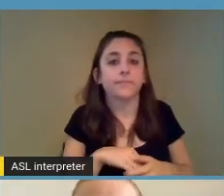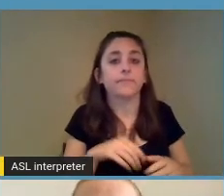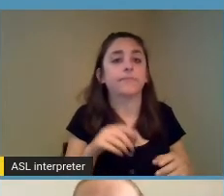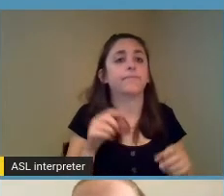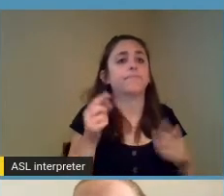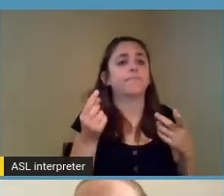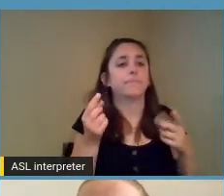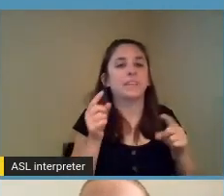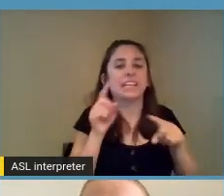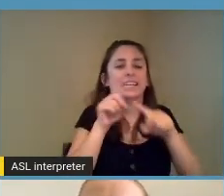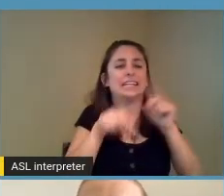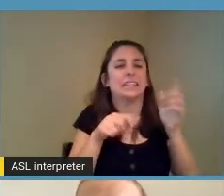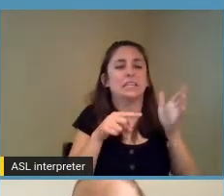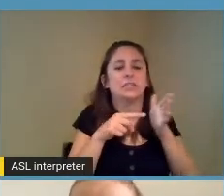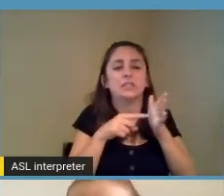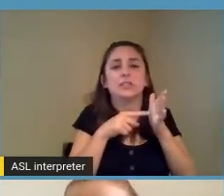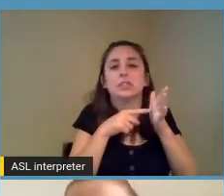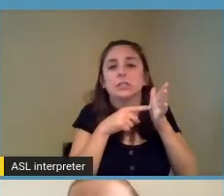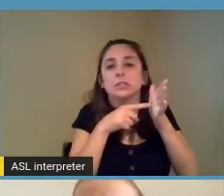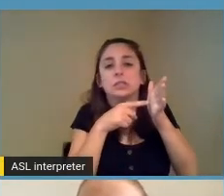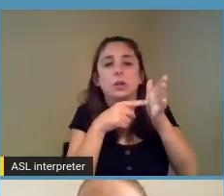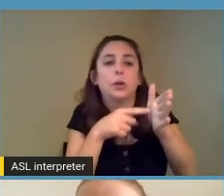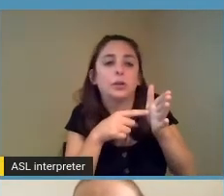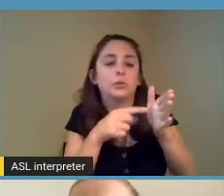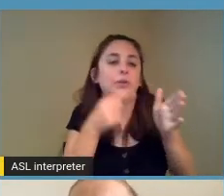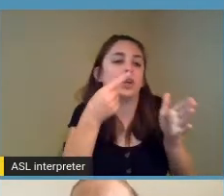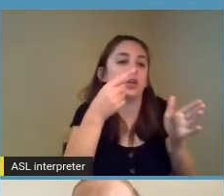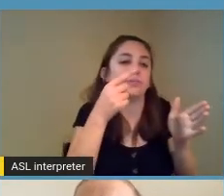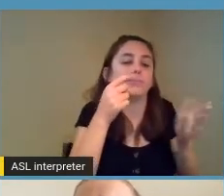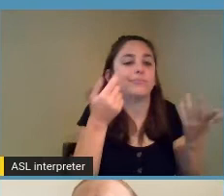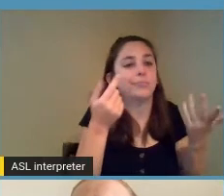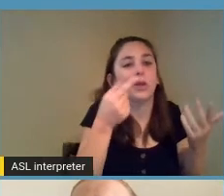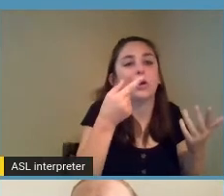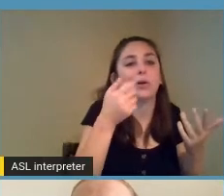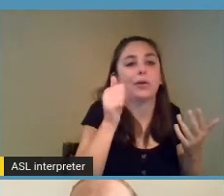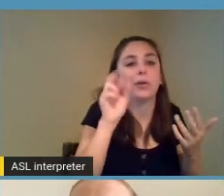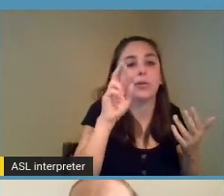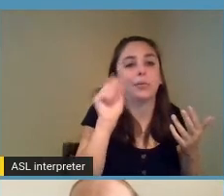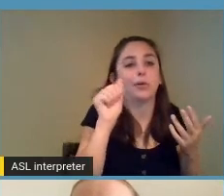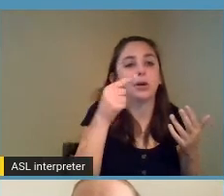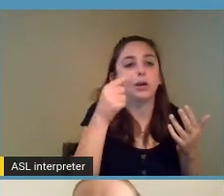because I don't use GarageBand. But I know a lot of people who are really happy with